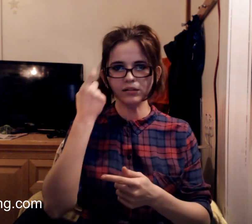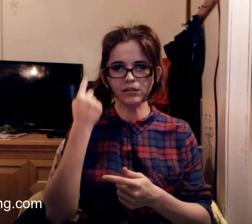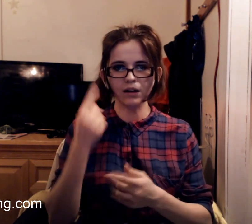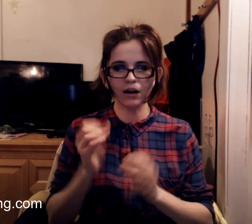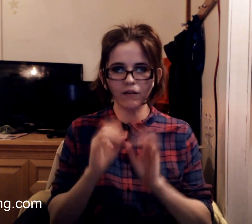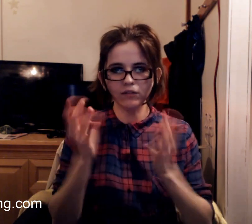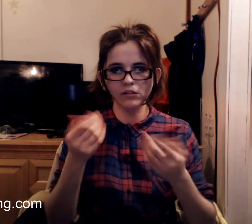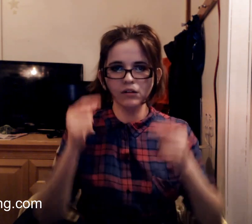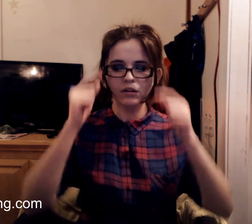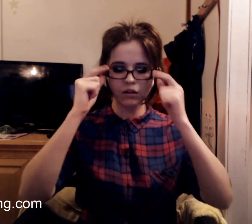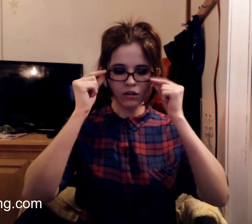Obviously.